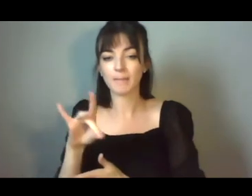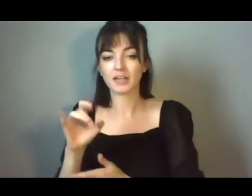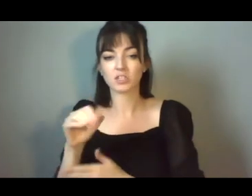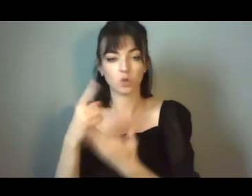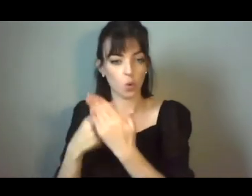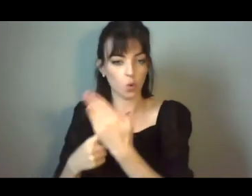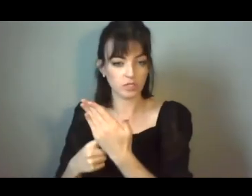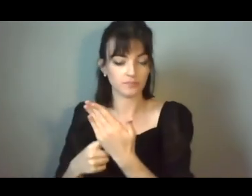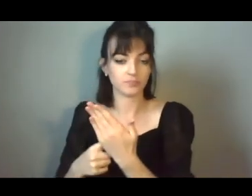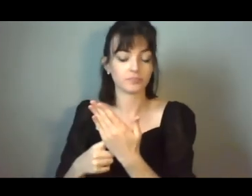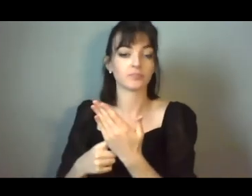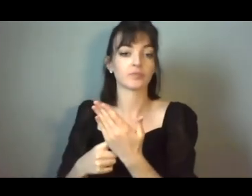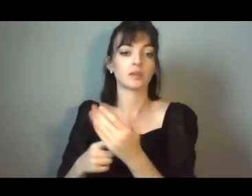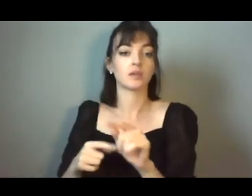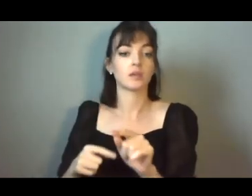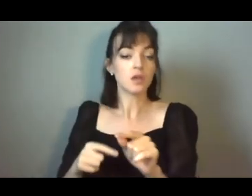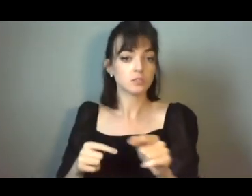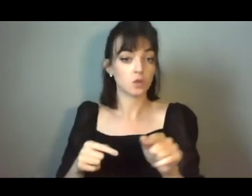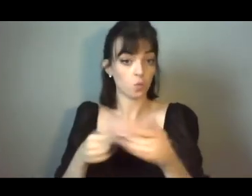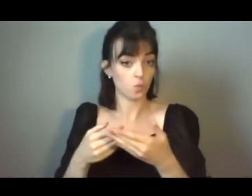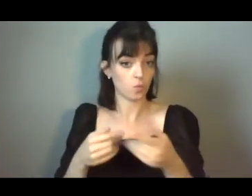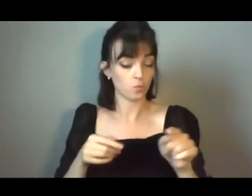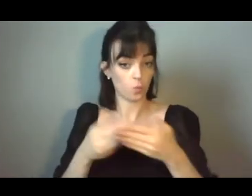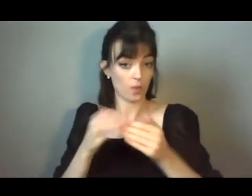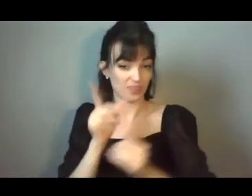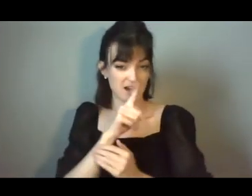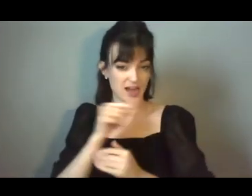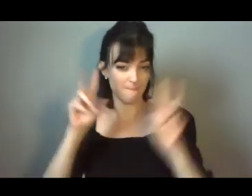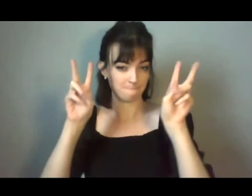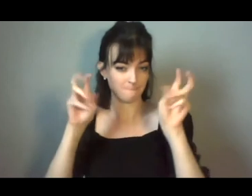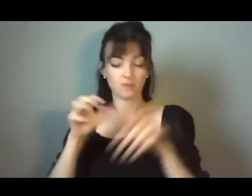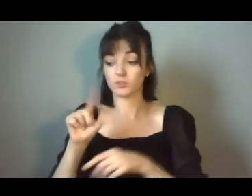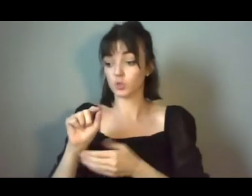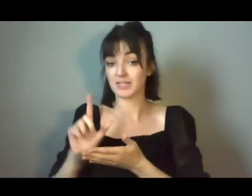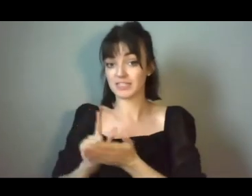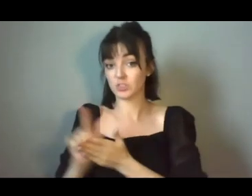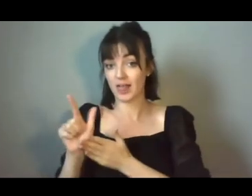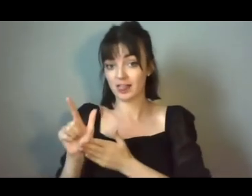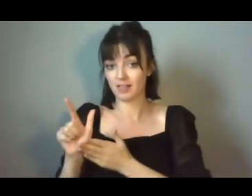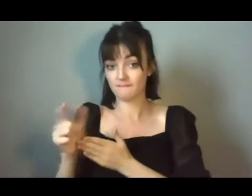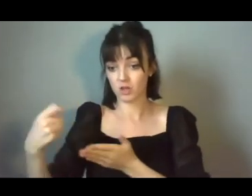in relation to what they had termed in the 2012 consumer code as vulnerable persons, and we have